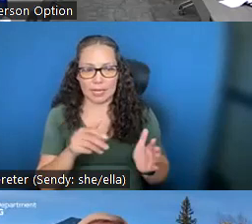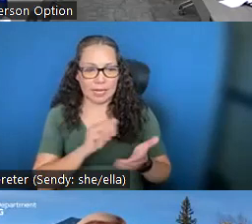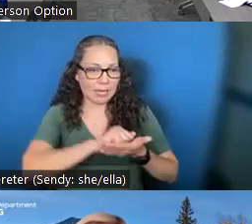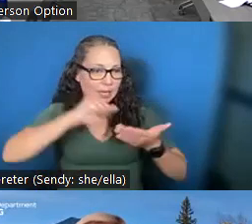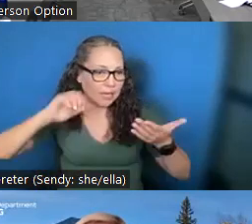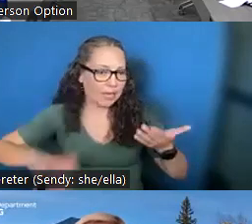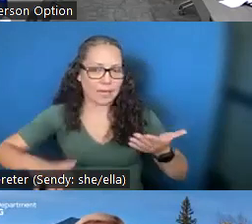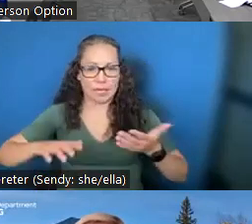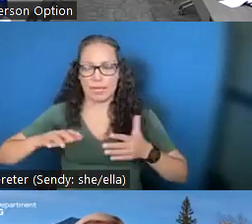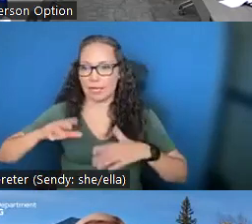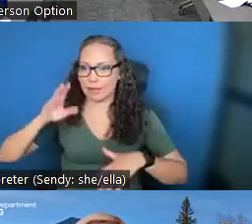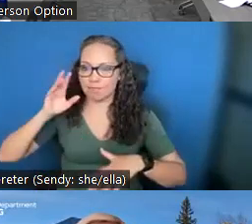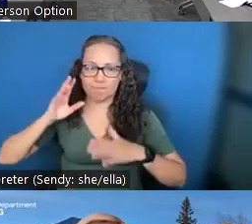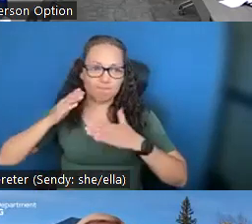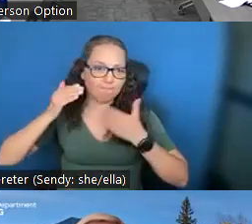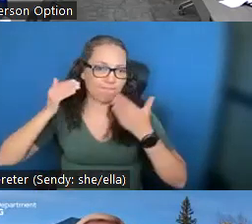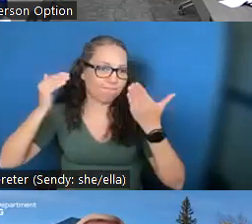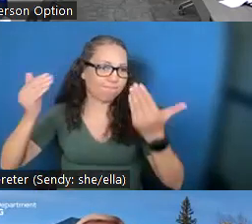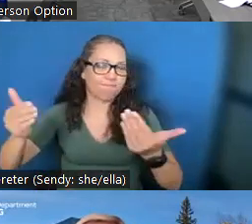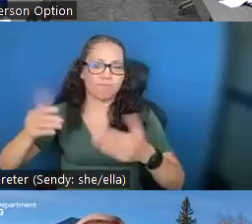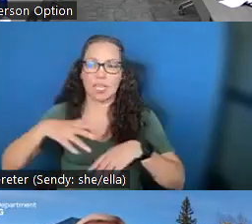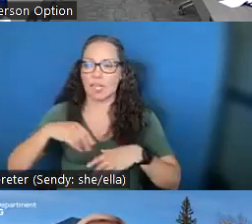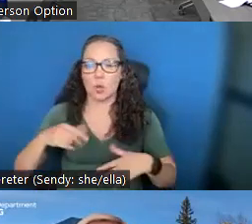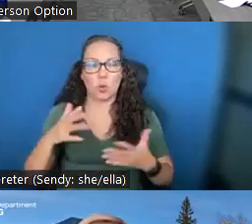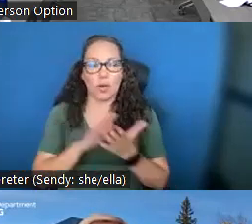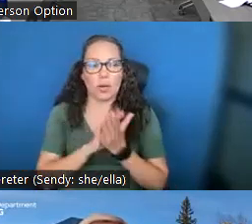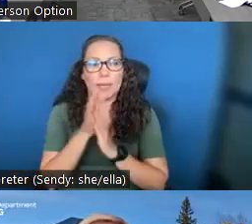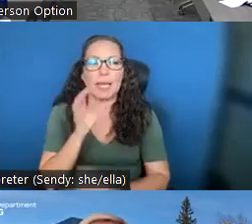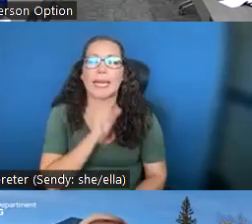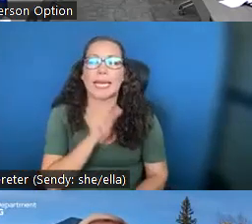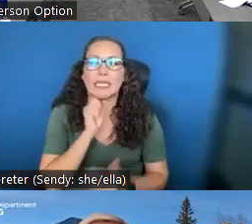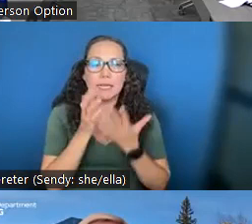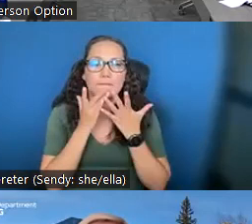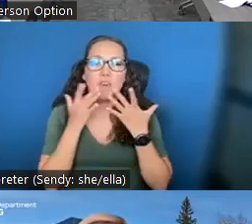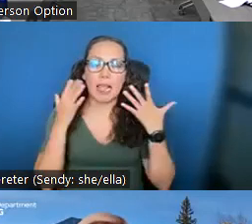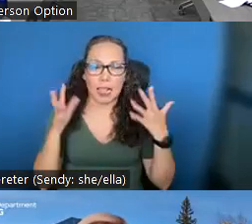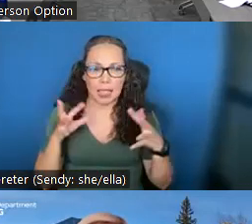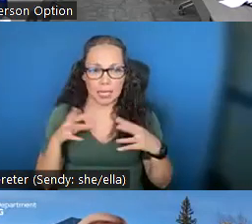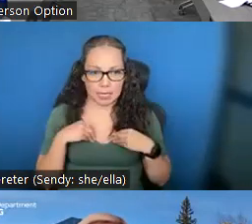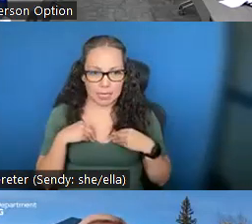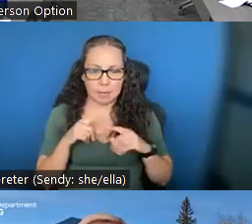friendly and we talked about um what we really want to be is age and disability forward we